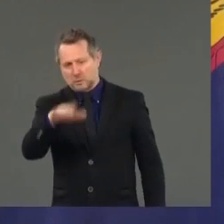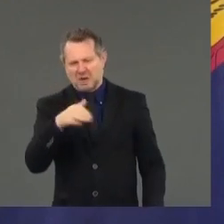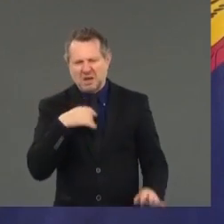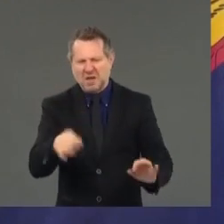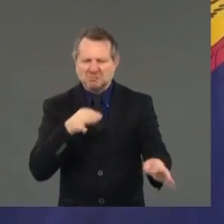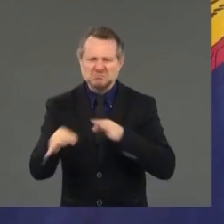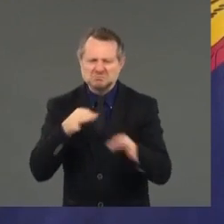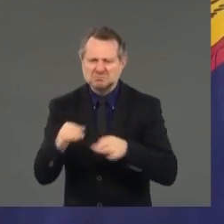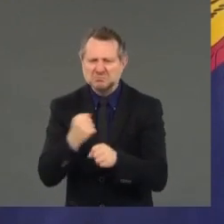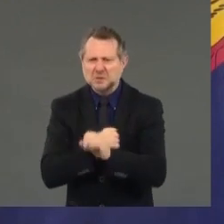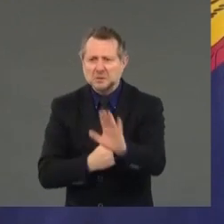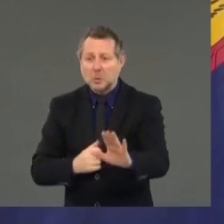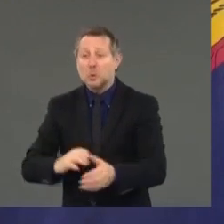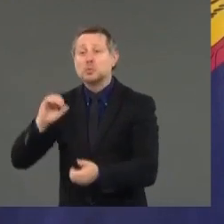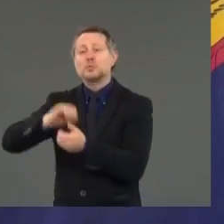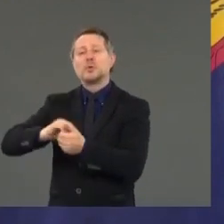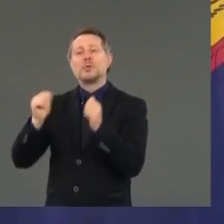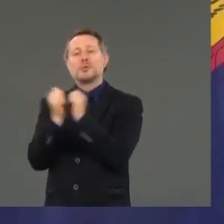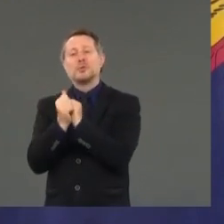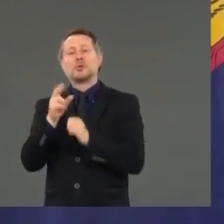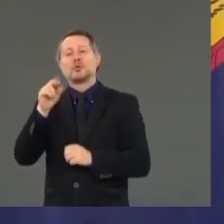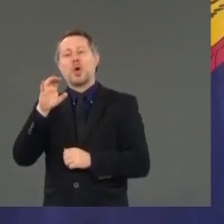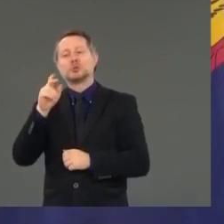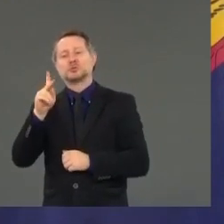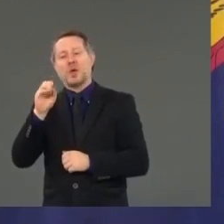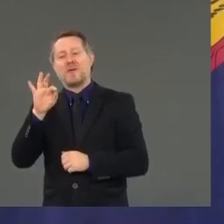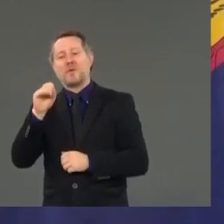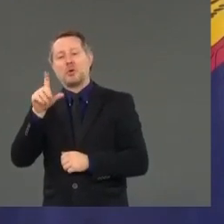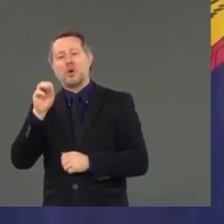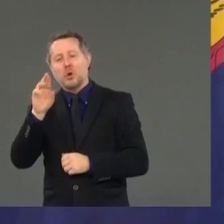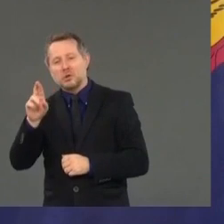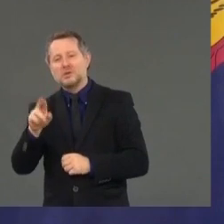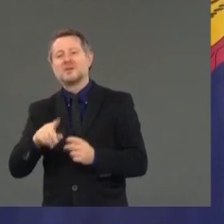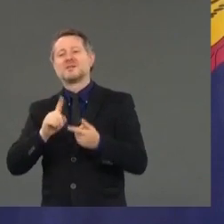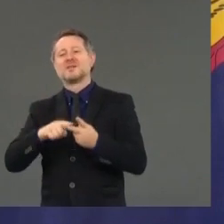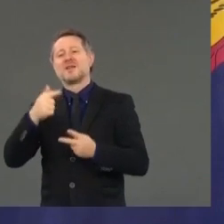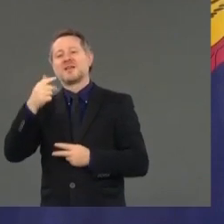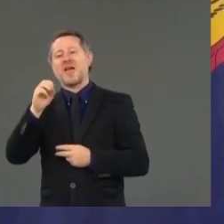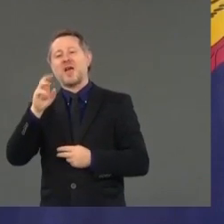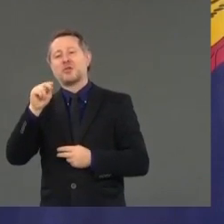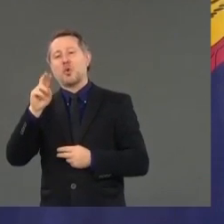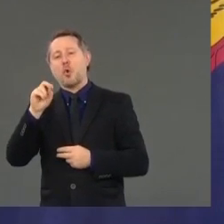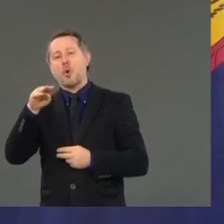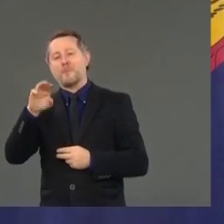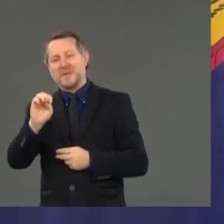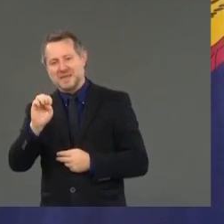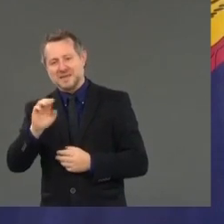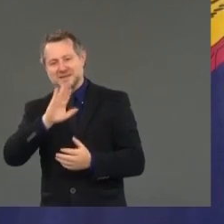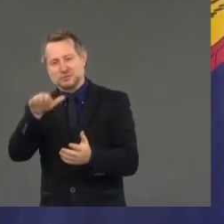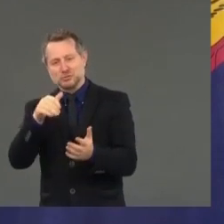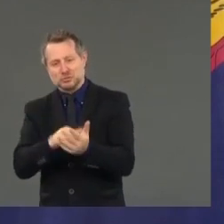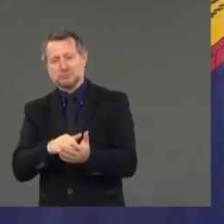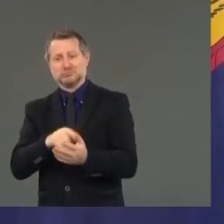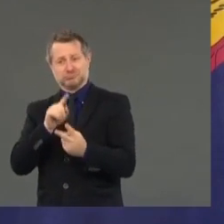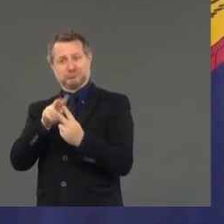YEAH, I CAN GET YOU THE BREAKDOWN OF THE NUMBER OF CHILDREN. THE WORK WITH ROCKEFELLER AND